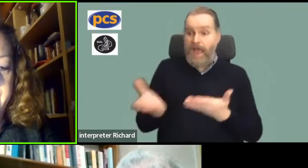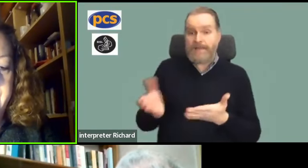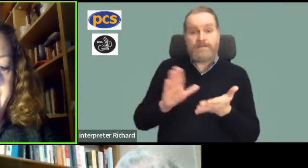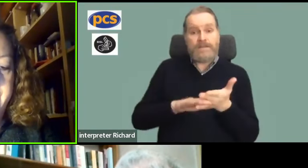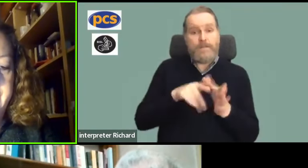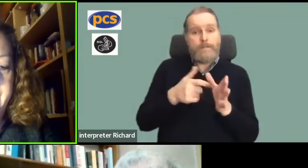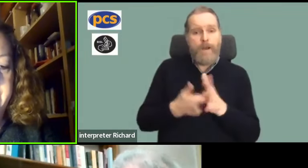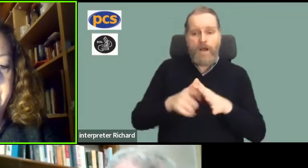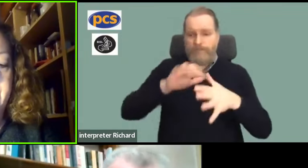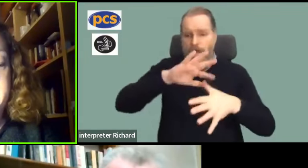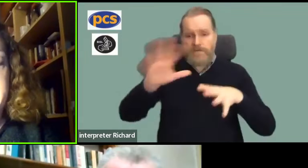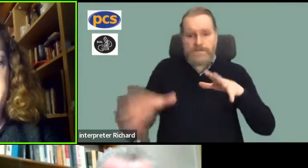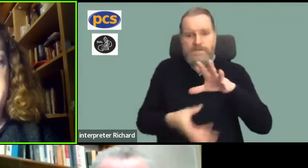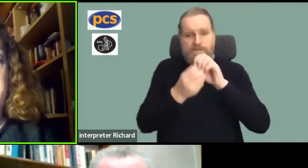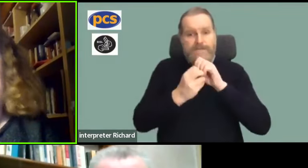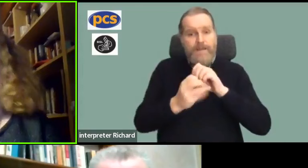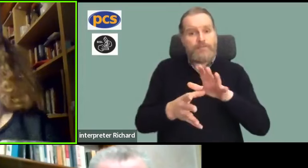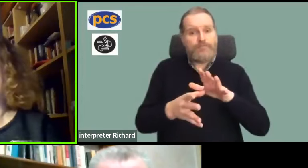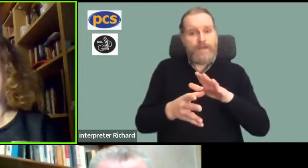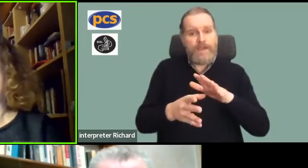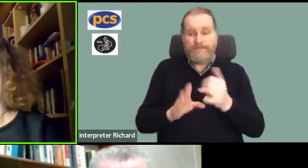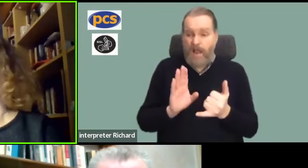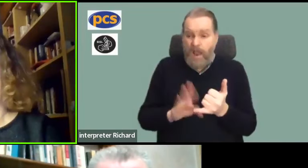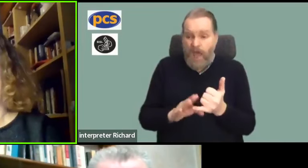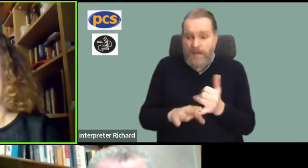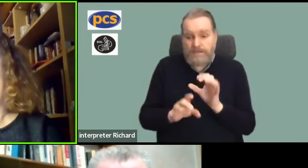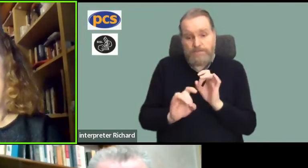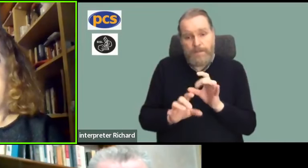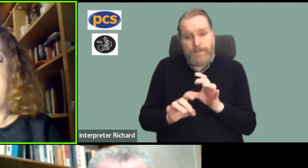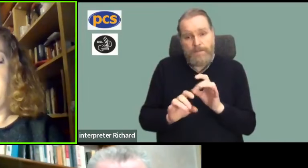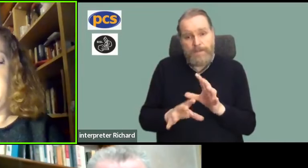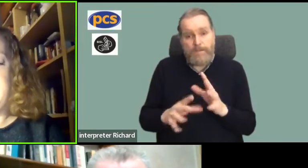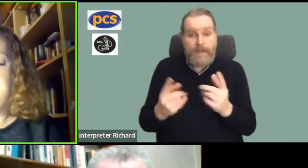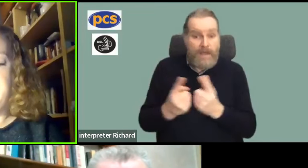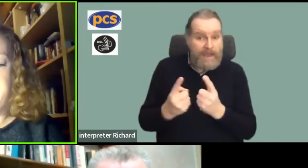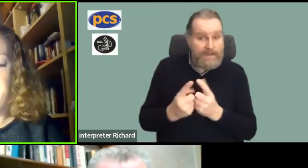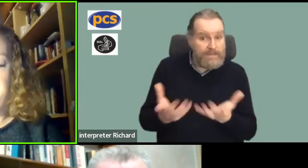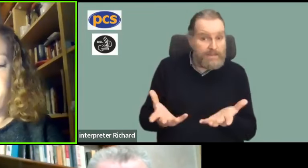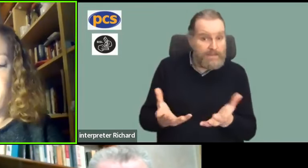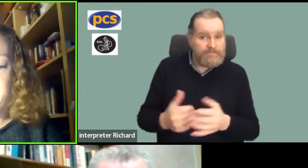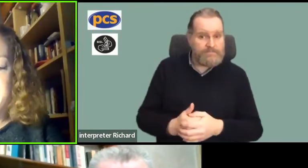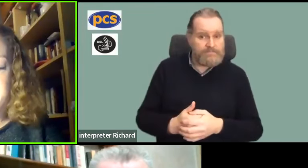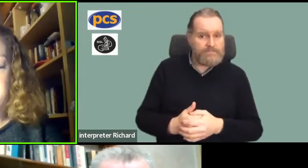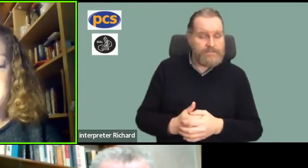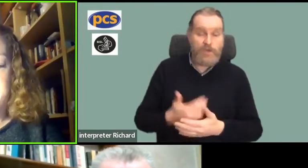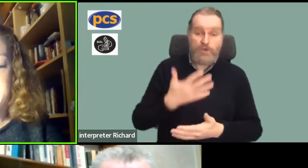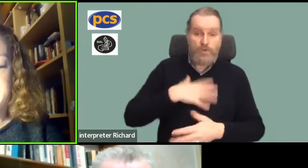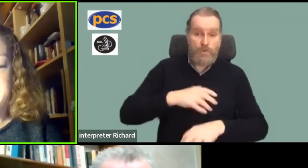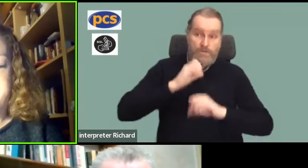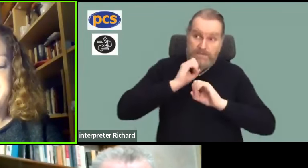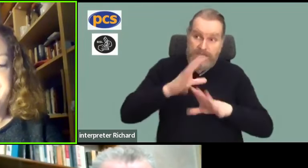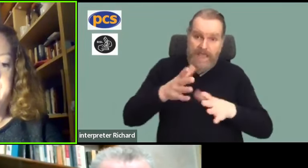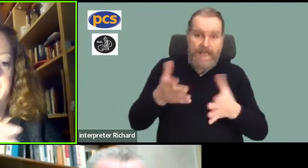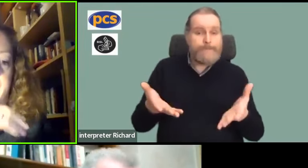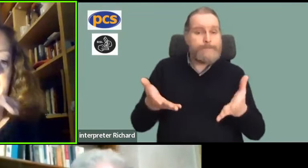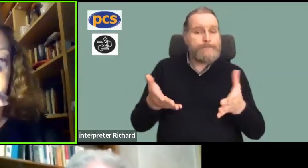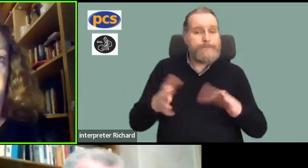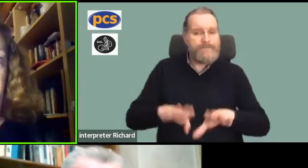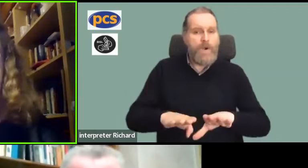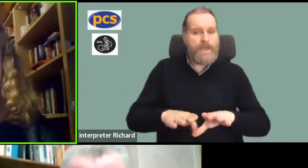i'm gonna 100 g out with small out with my son and I sum up , and I sum up and intense of y closing remarks or any Not that you want to leave people with